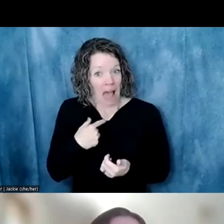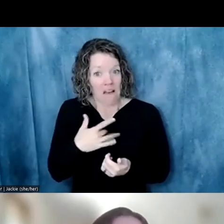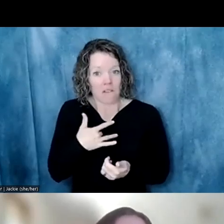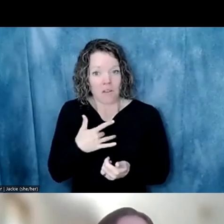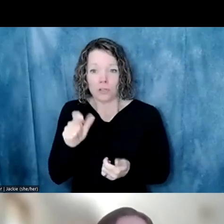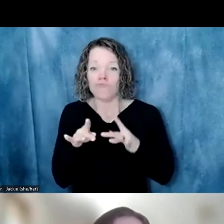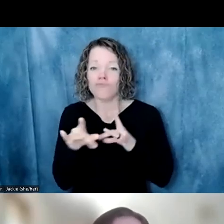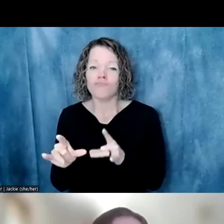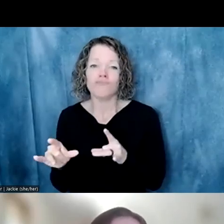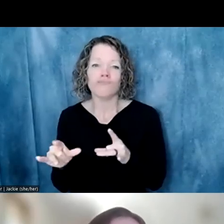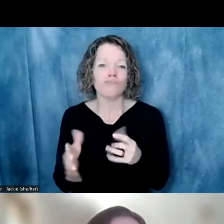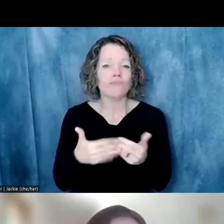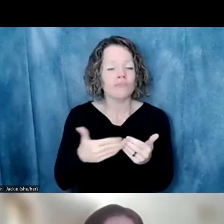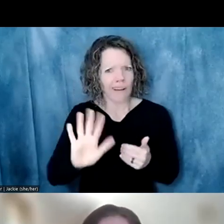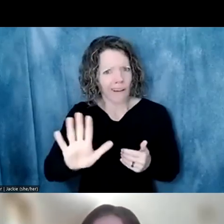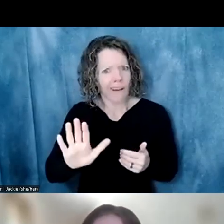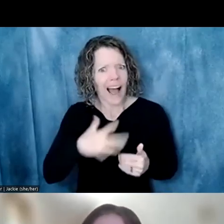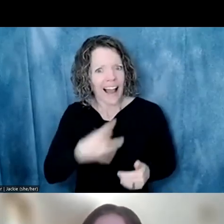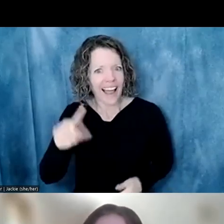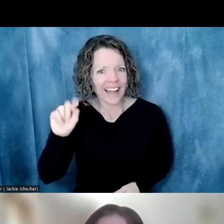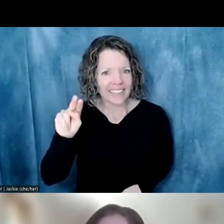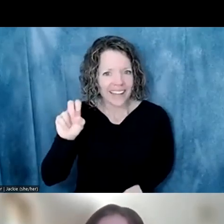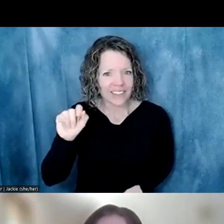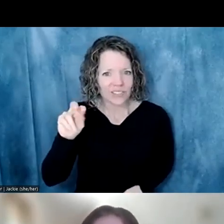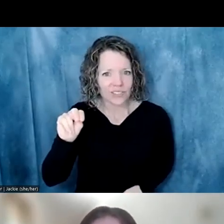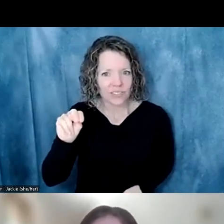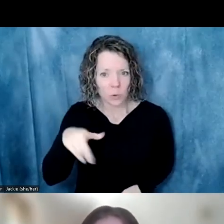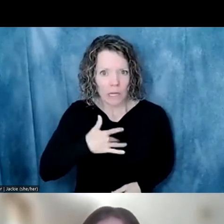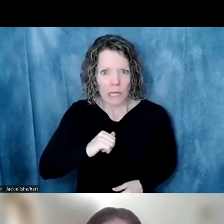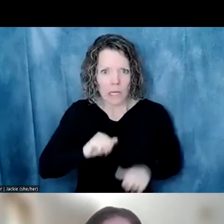actually what defines, what makes peer support roles so well-suited to, sort of,